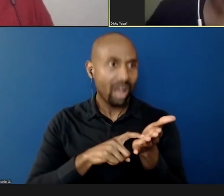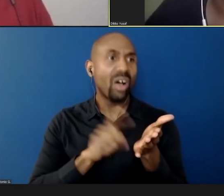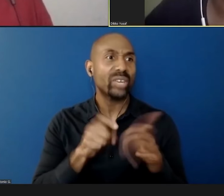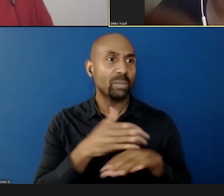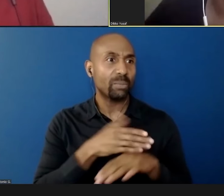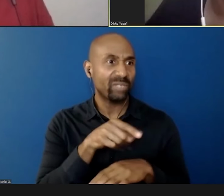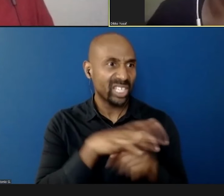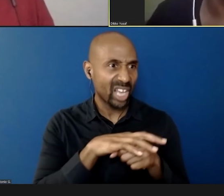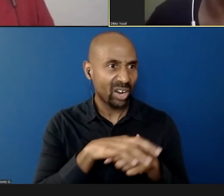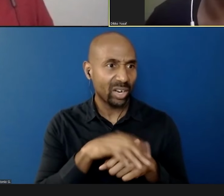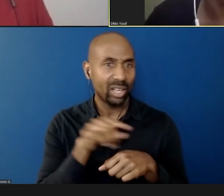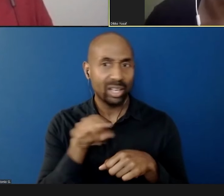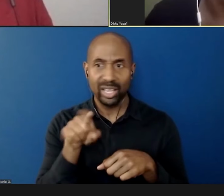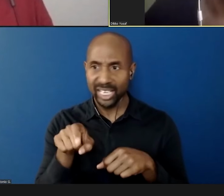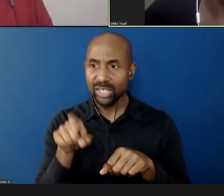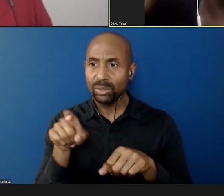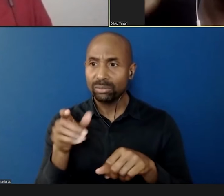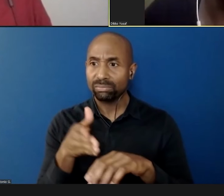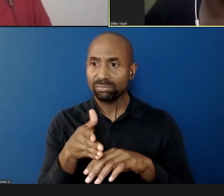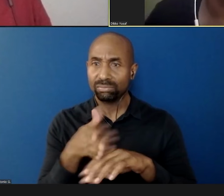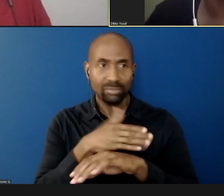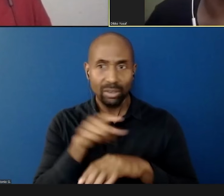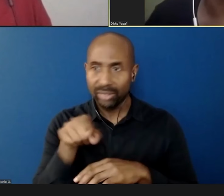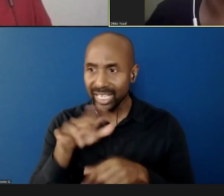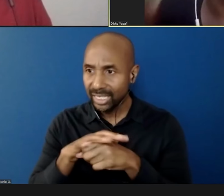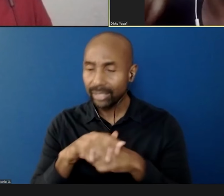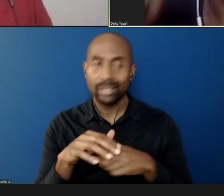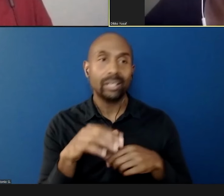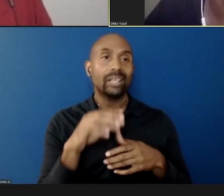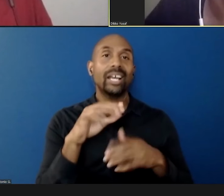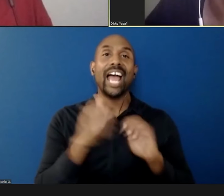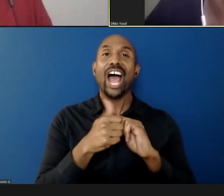in the design of our world and then when there's a disaster we don't have to start talking